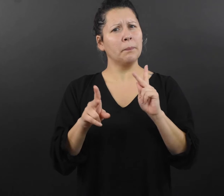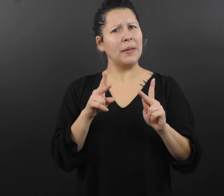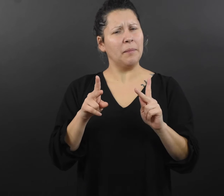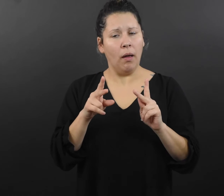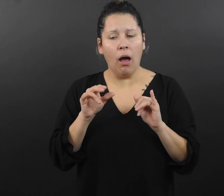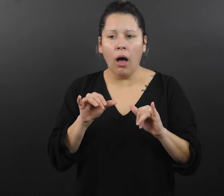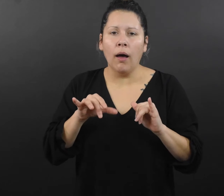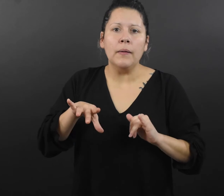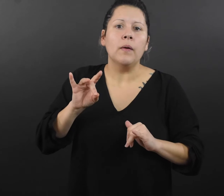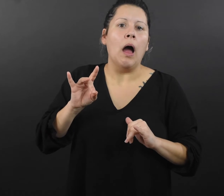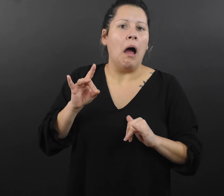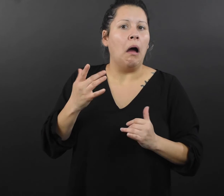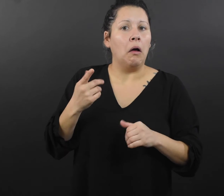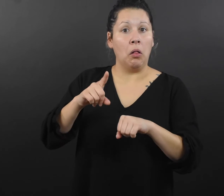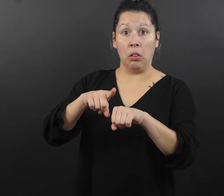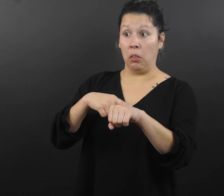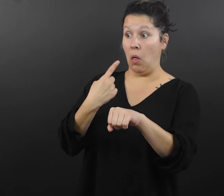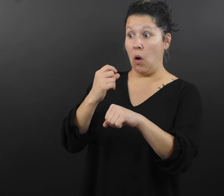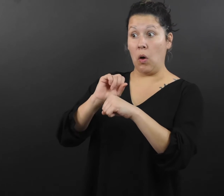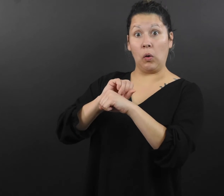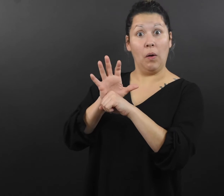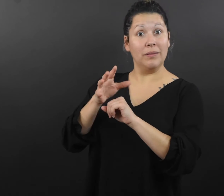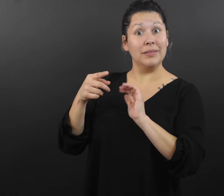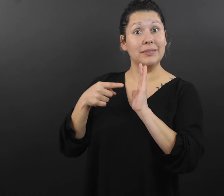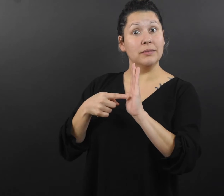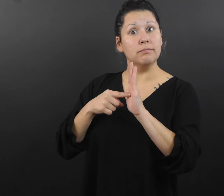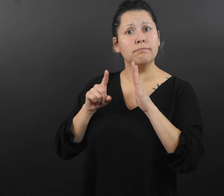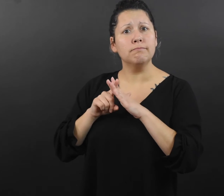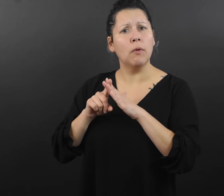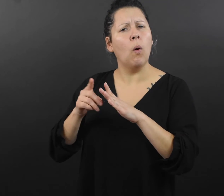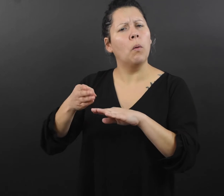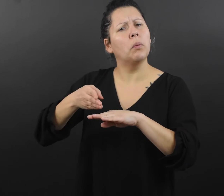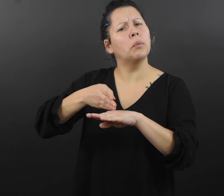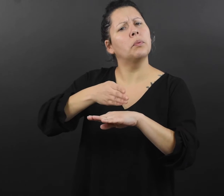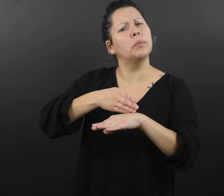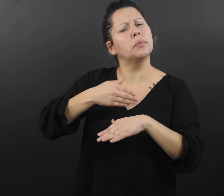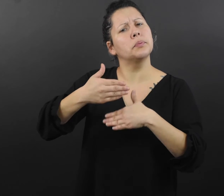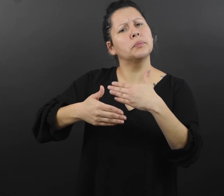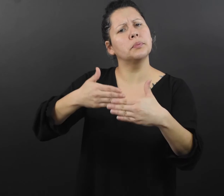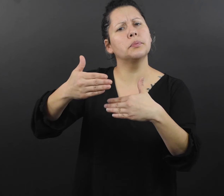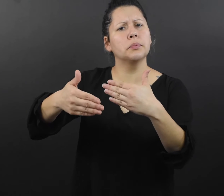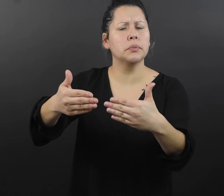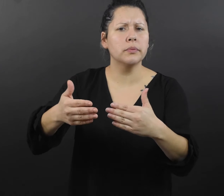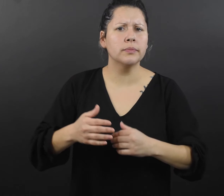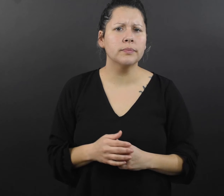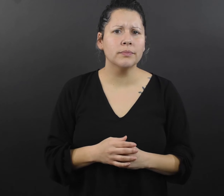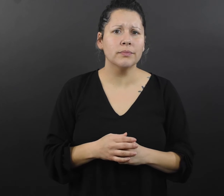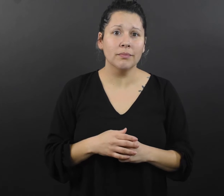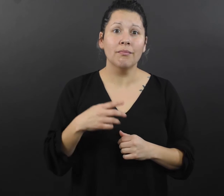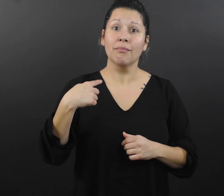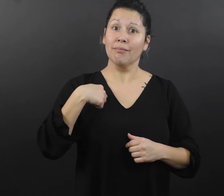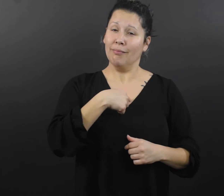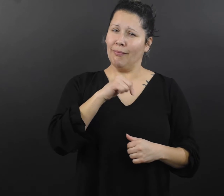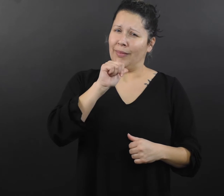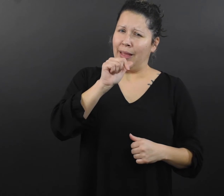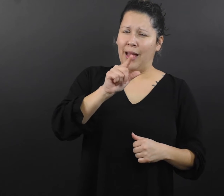Some people may find that their long COVID symptoms improve over time. We are not yet sure